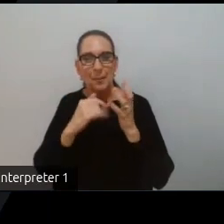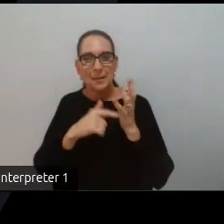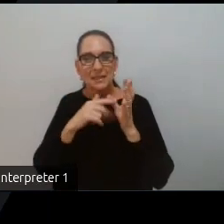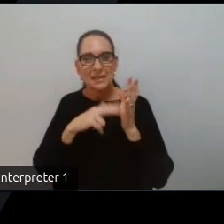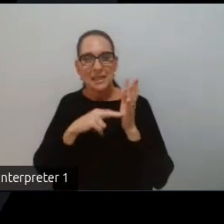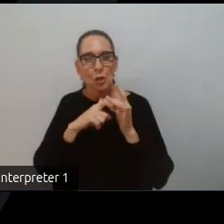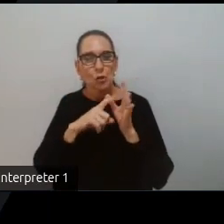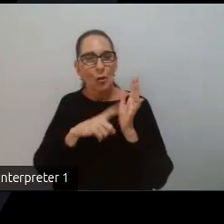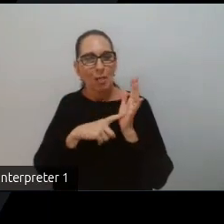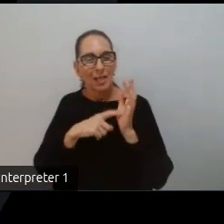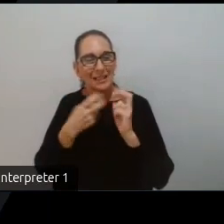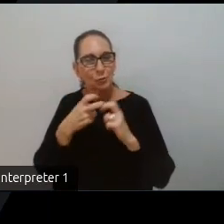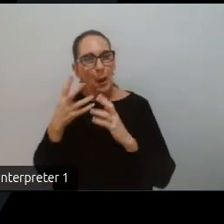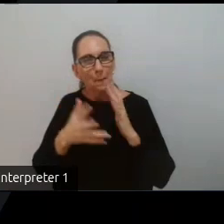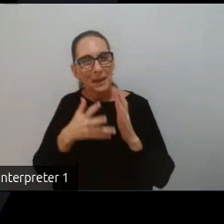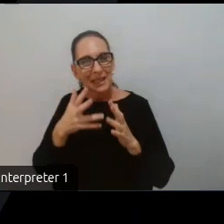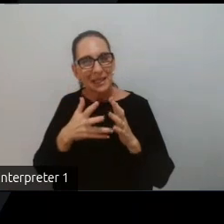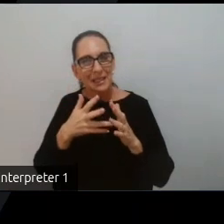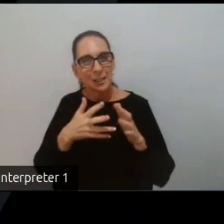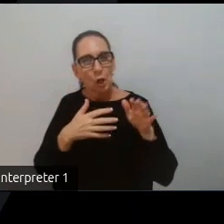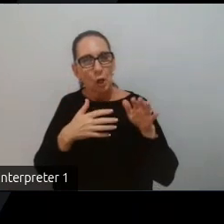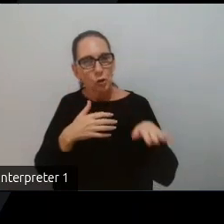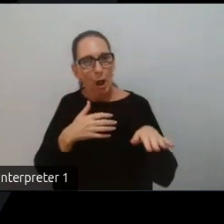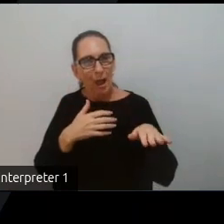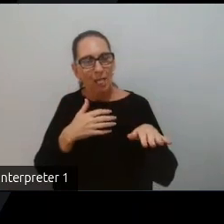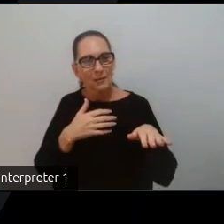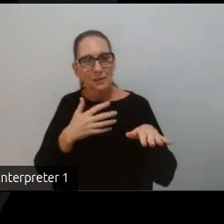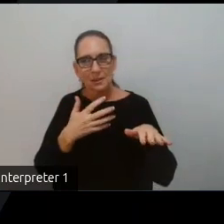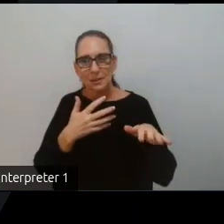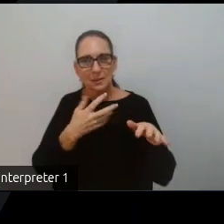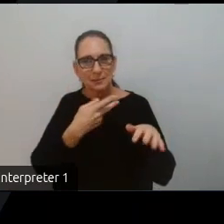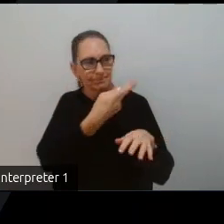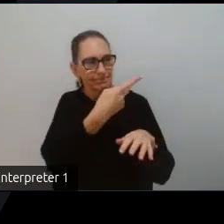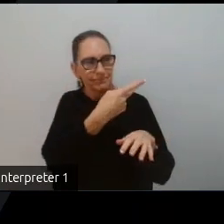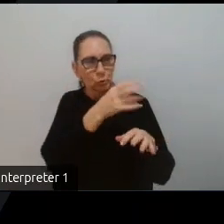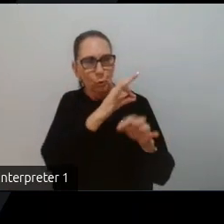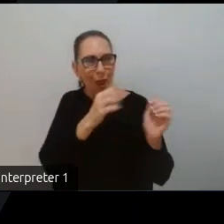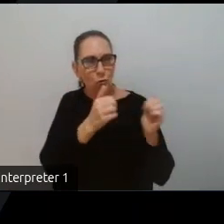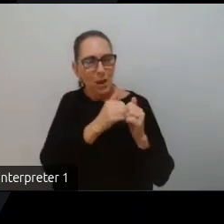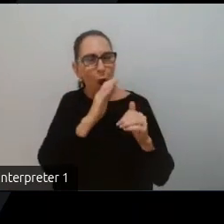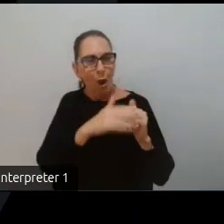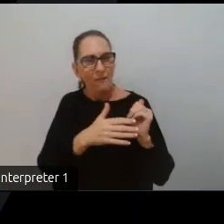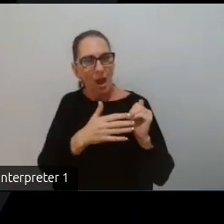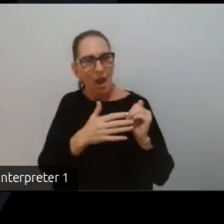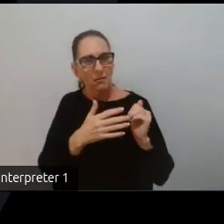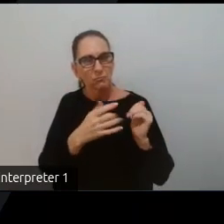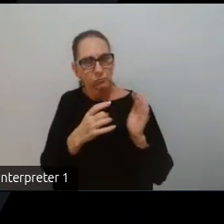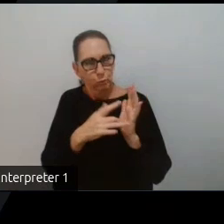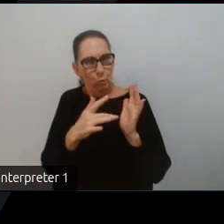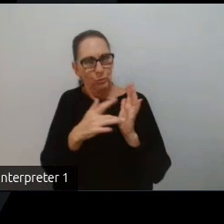the child lives rather than something small. um whether or not the dispute is about the